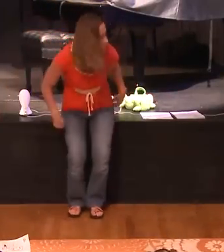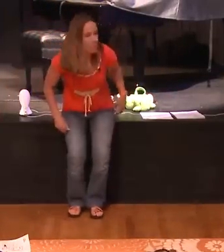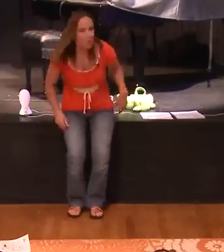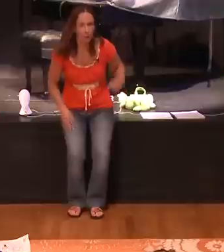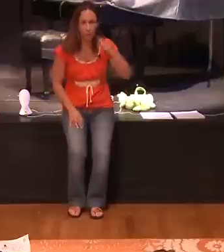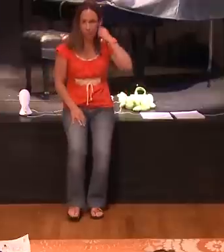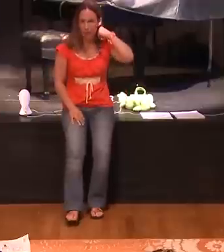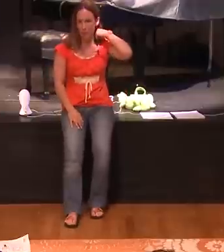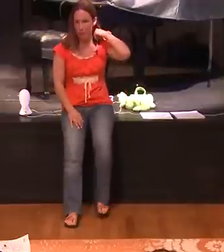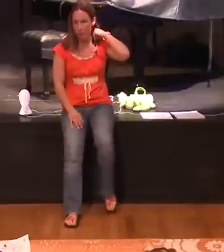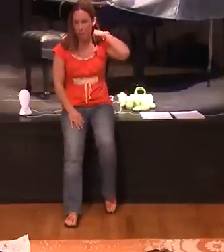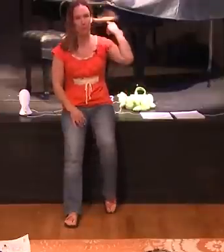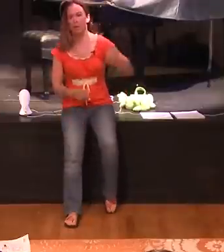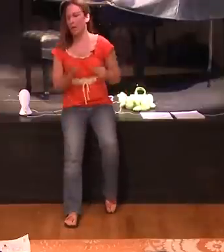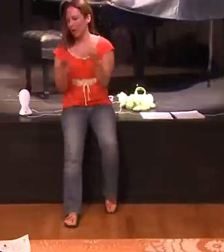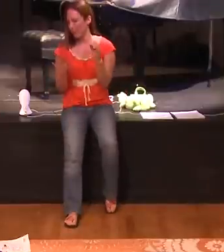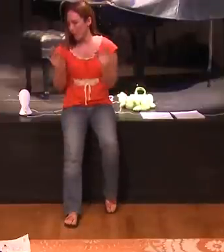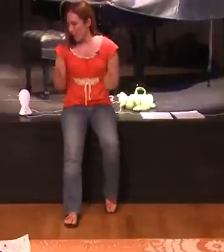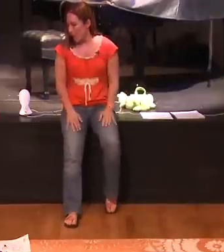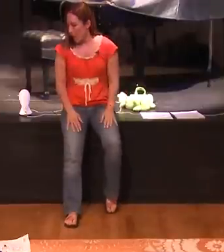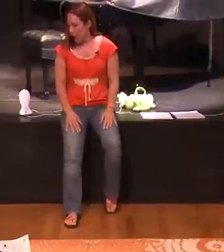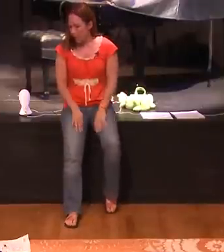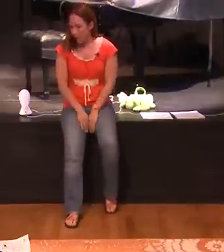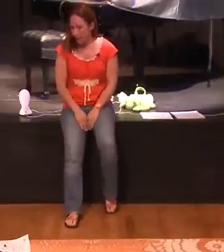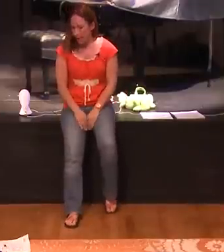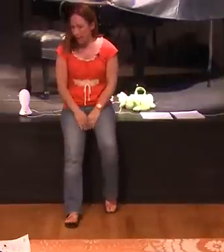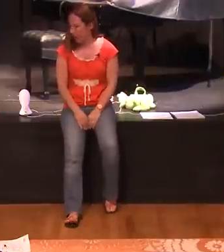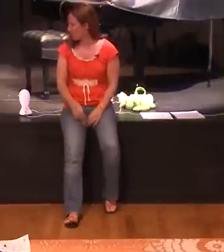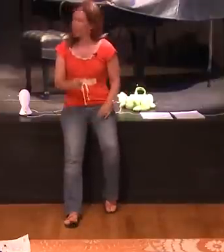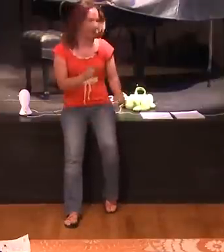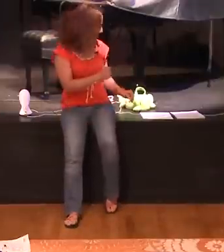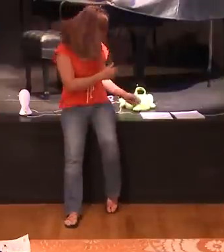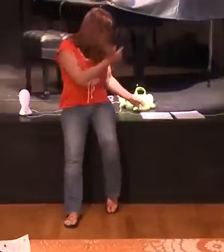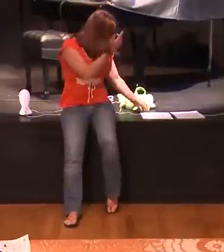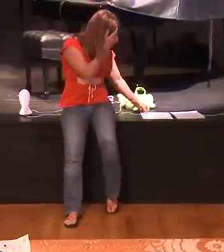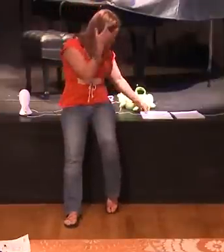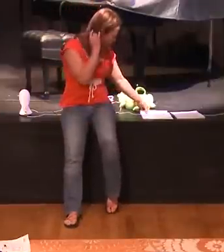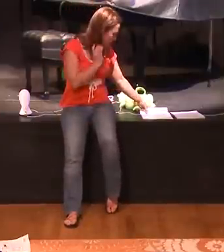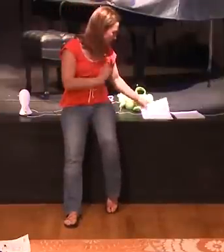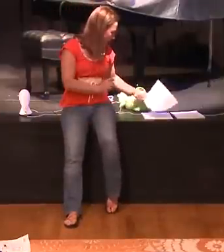No? Everybody is coming. Okay. And let me get my list.